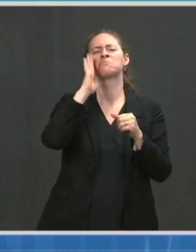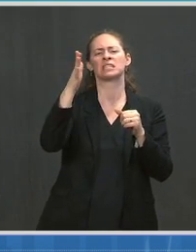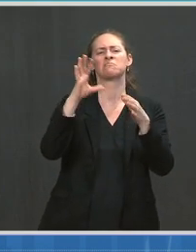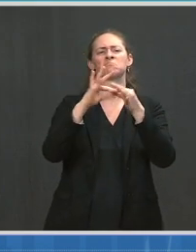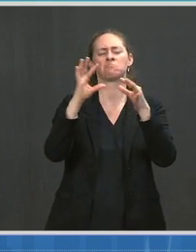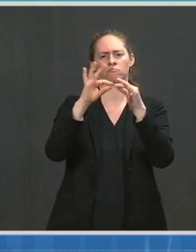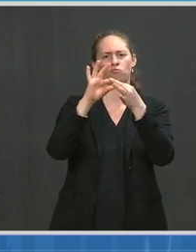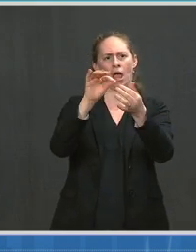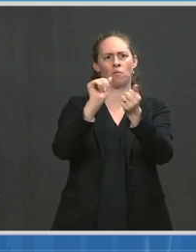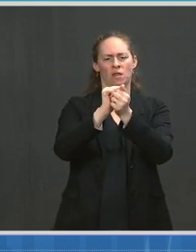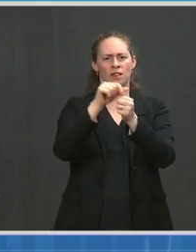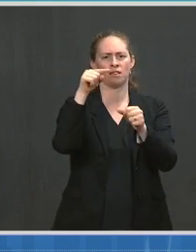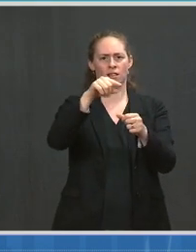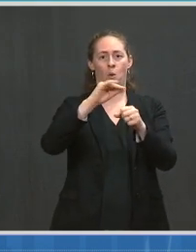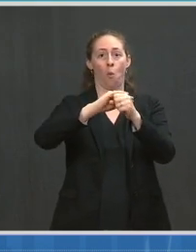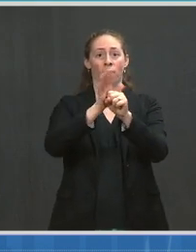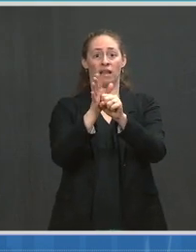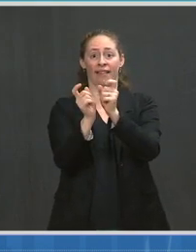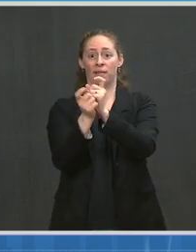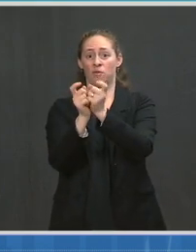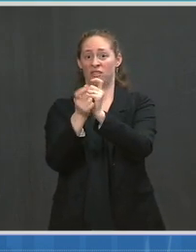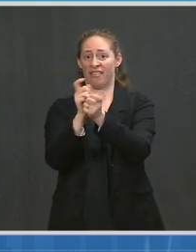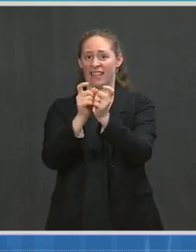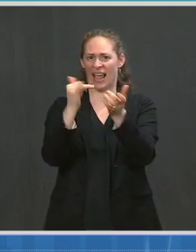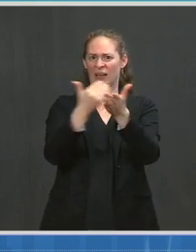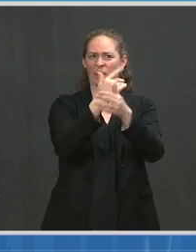Dr. Walensky: We continue to scale up our surveillance of the variants.